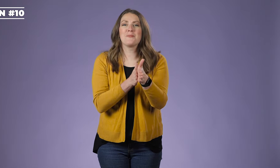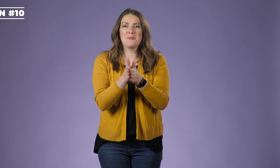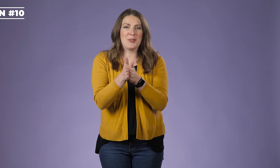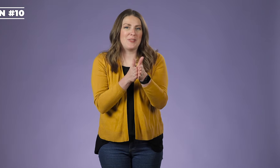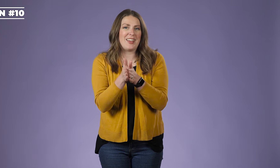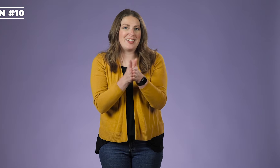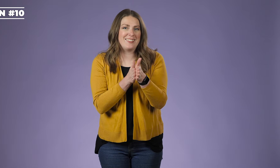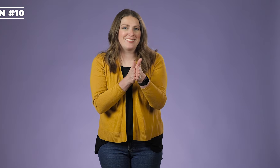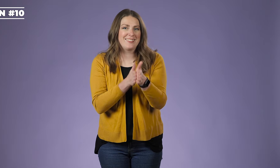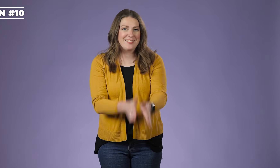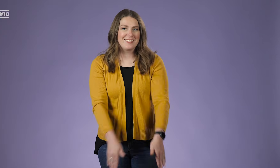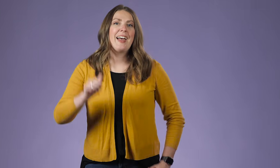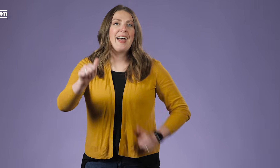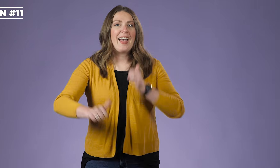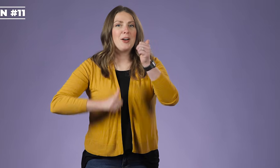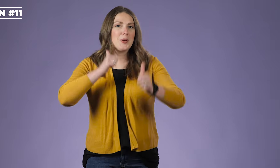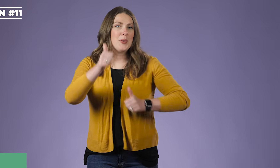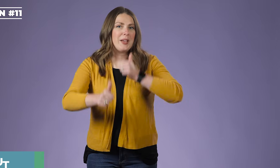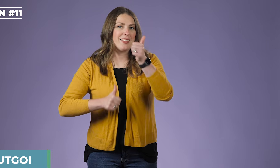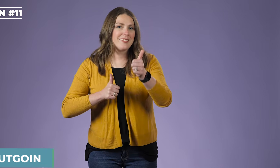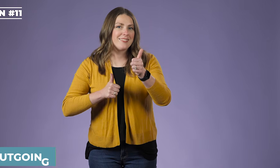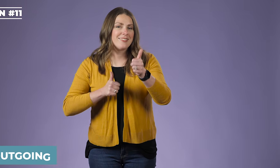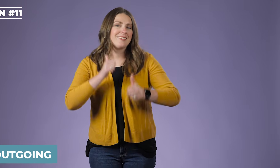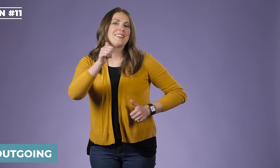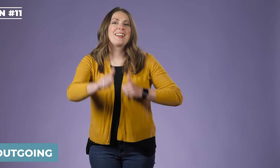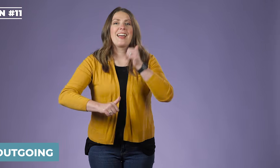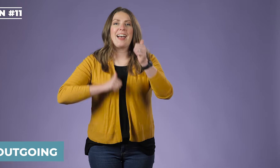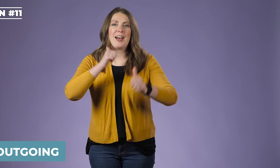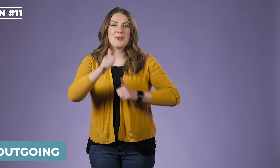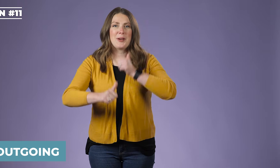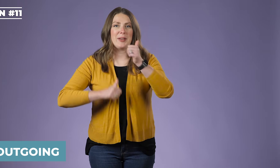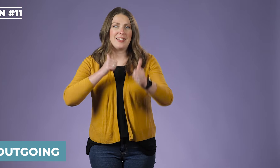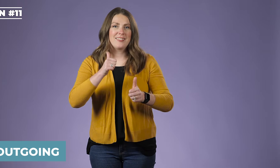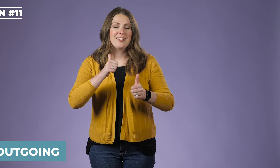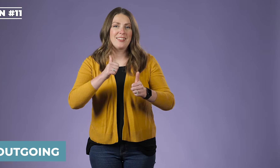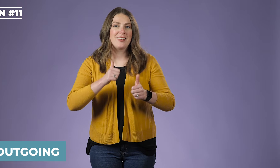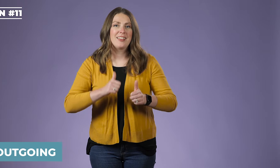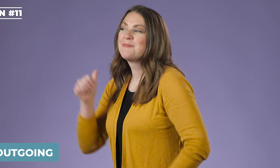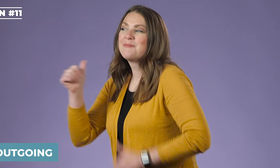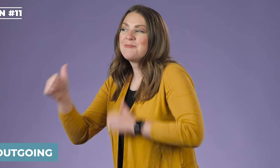Motivated. Outgoing, outgoing.